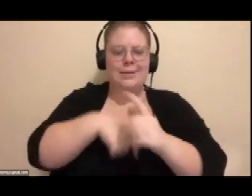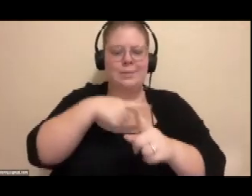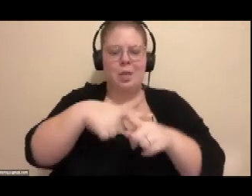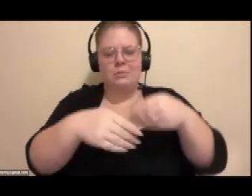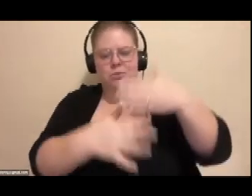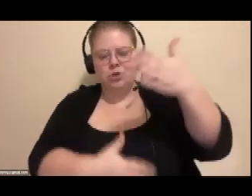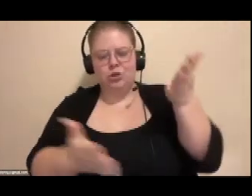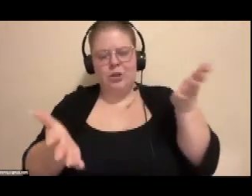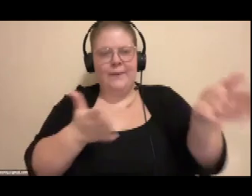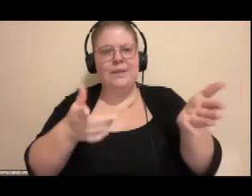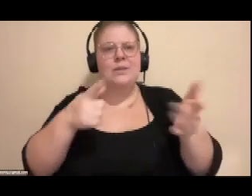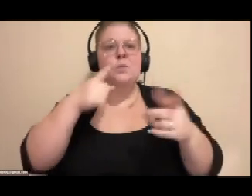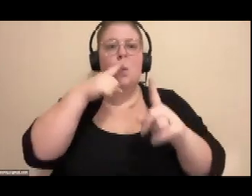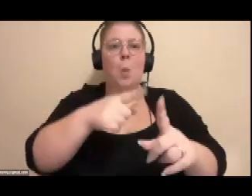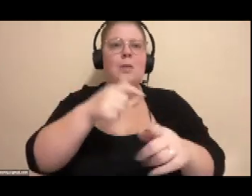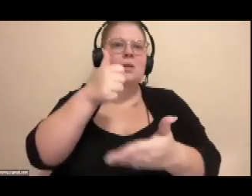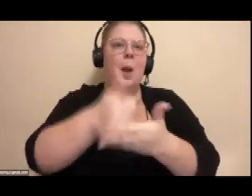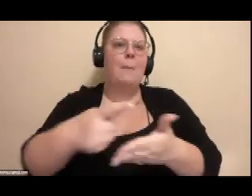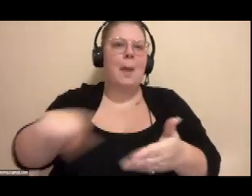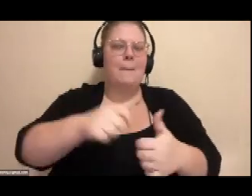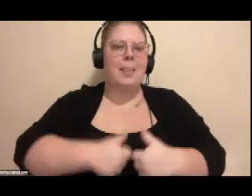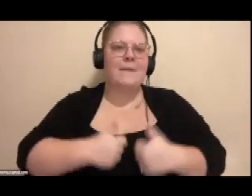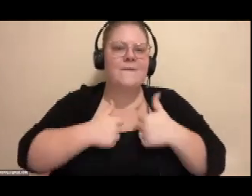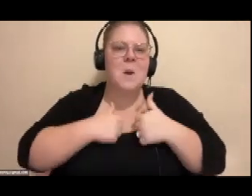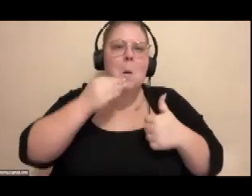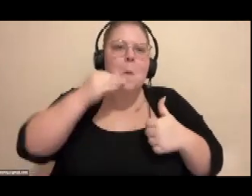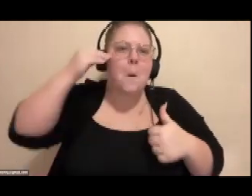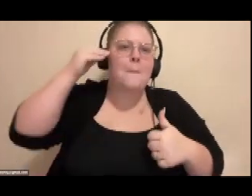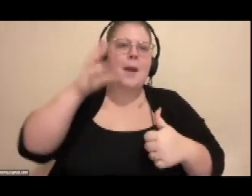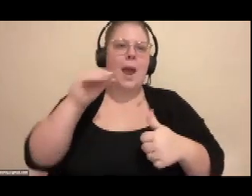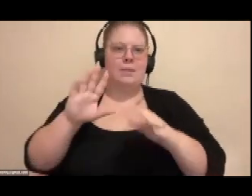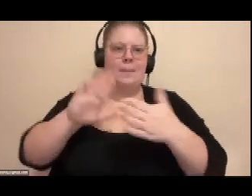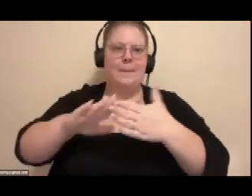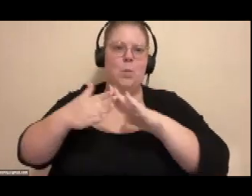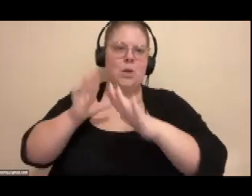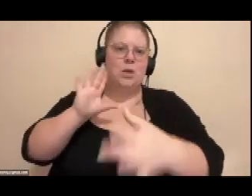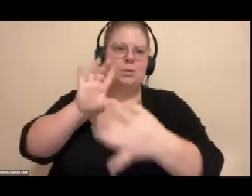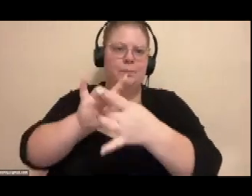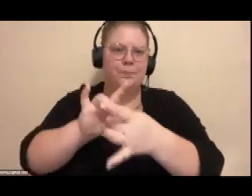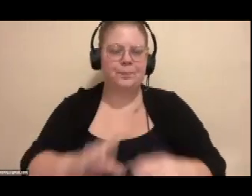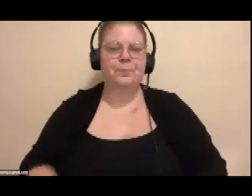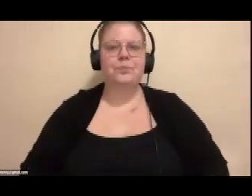them live at home and connected to their communities. I also want to say that